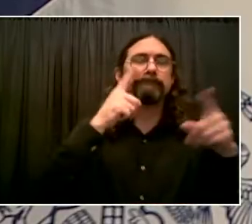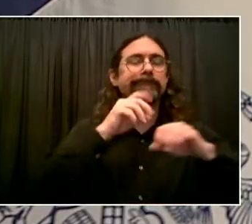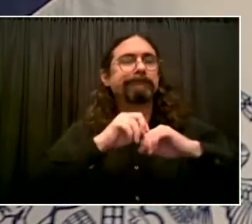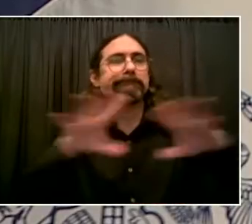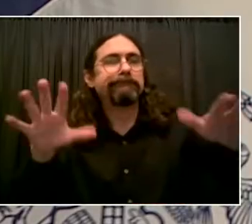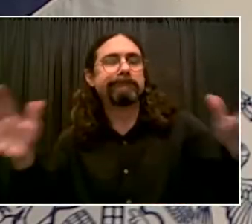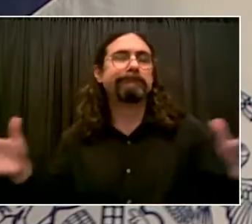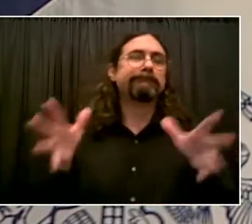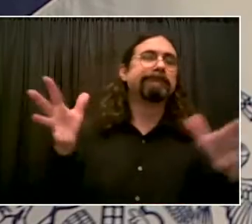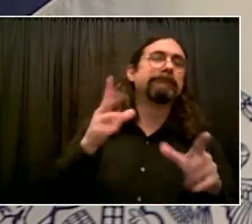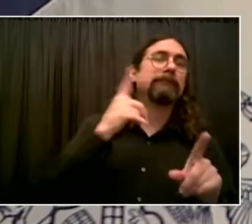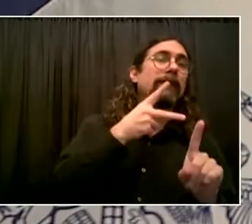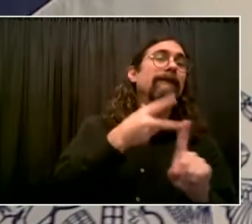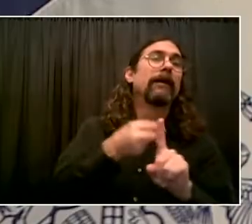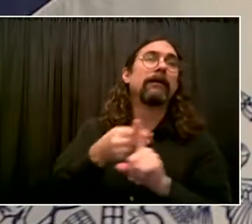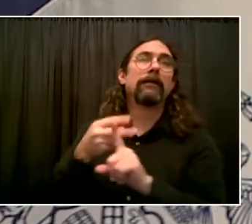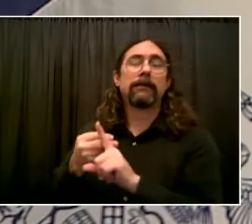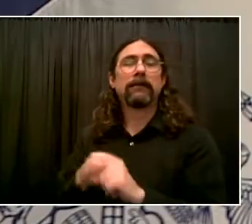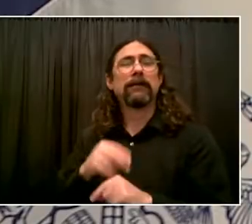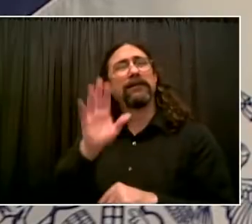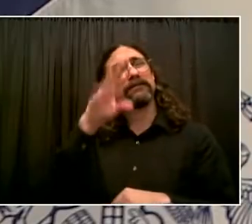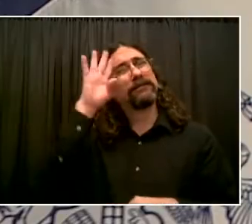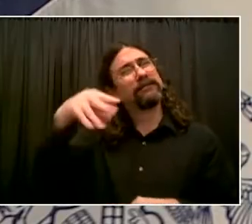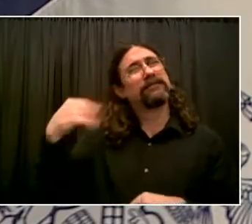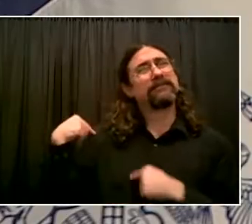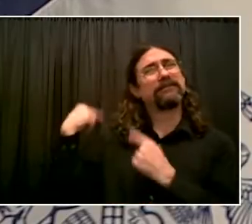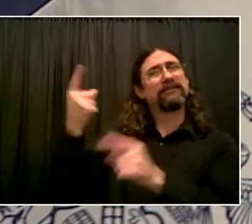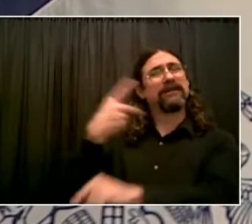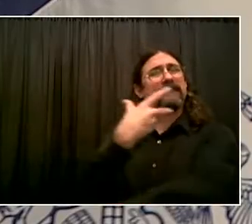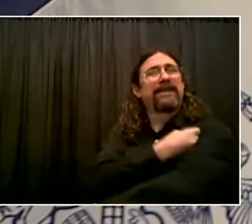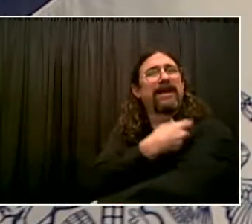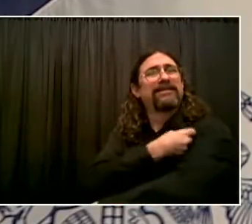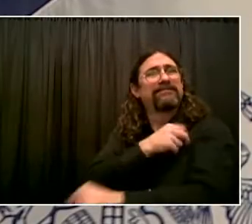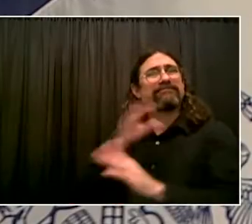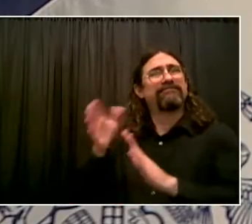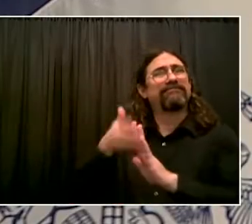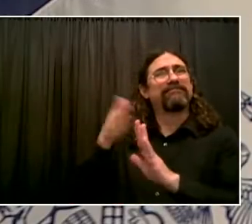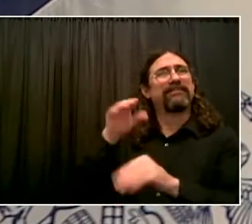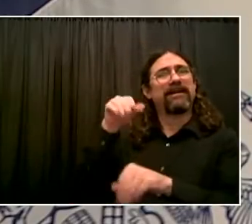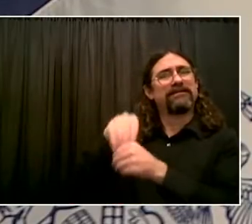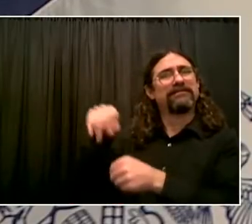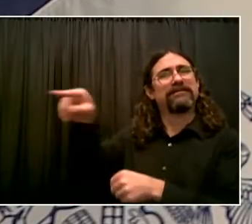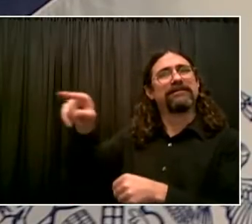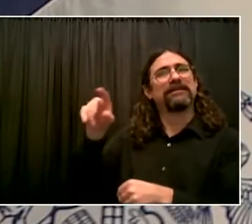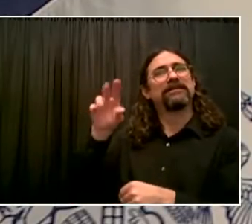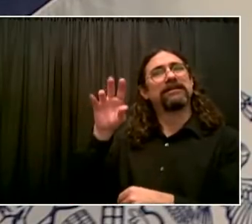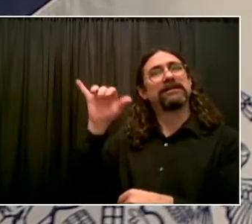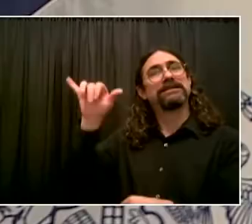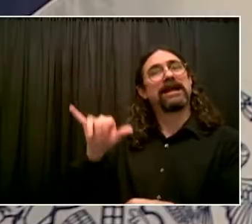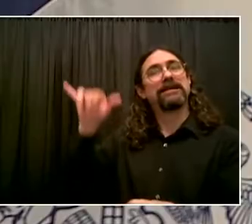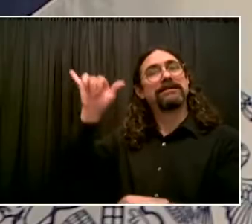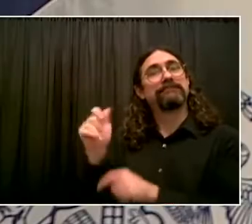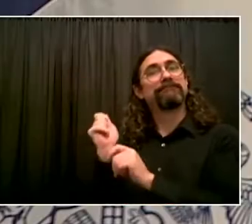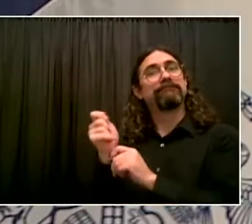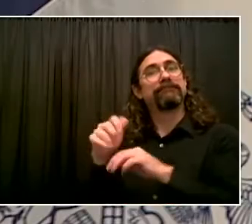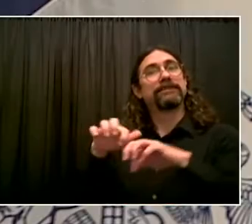TESTING. THEY RAN AN INCREDIBLE VACCINTIAONIT SE AT YANKEE STADIUM. THEY REA A GROUP OF HEALTHCARE